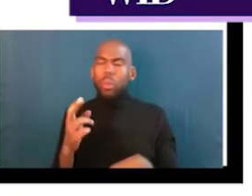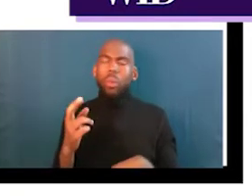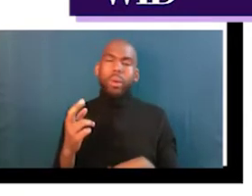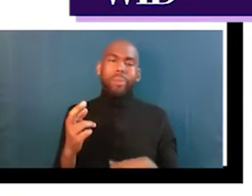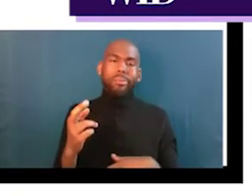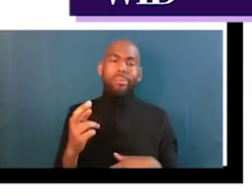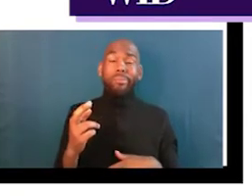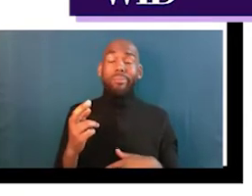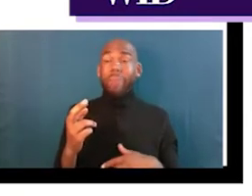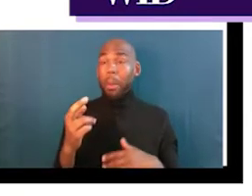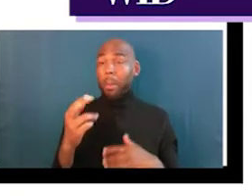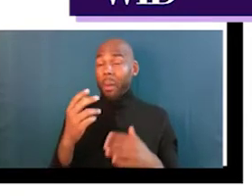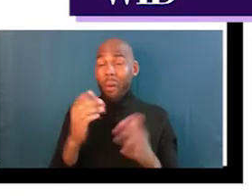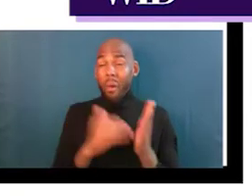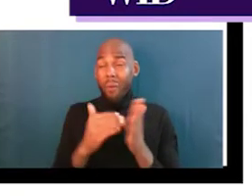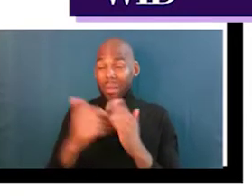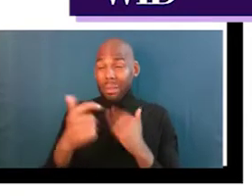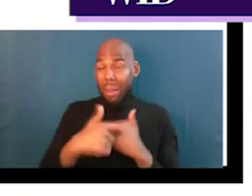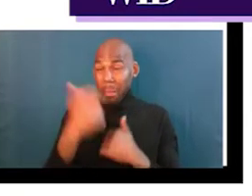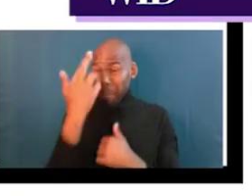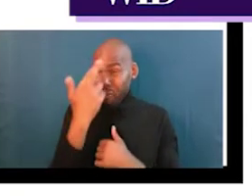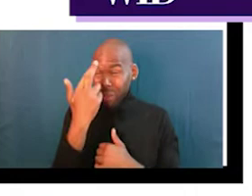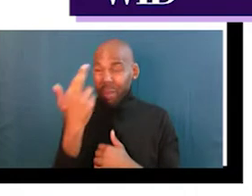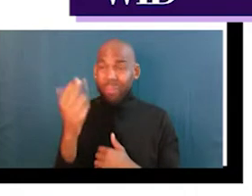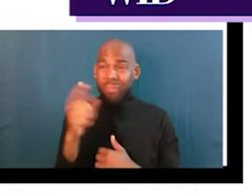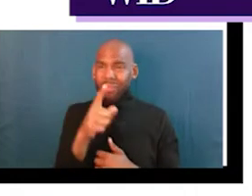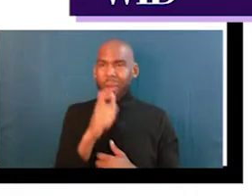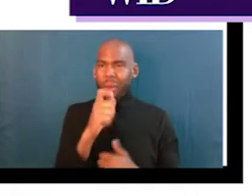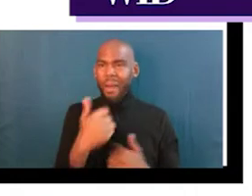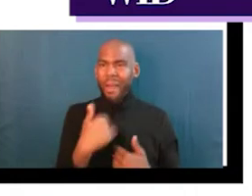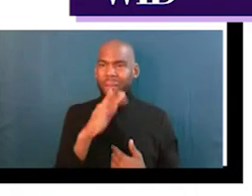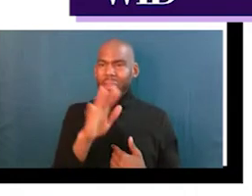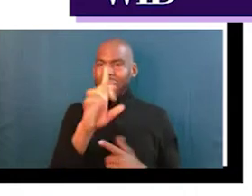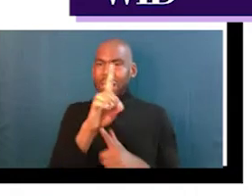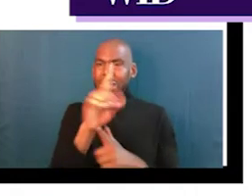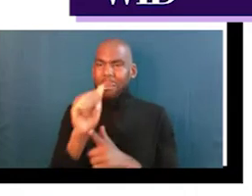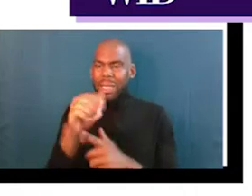created with their disability in mind. User testing provides a unique opportunity for